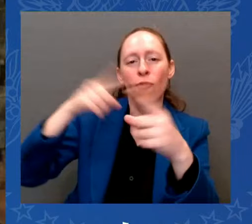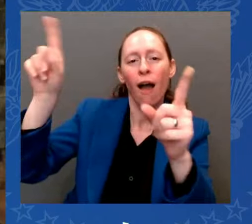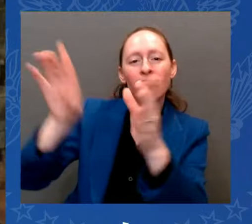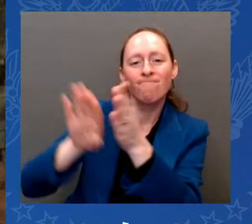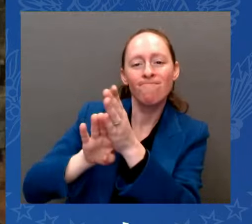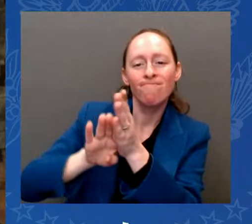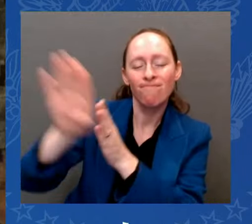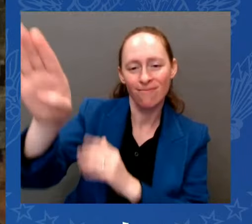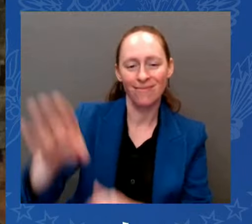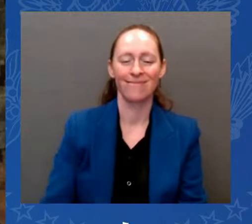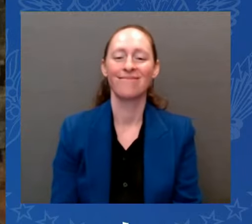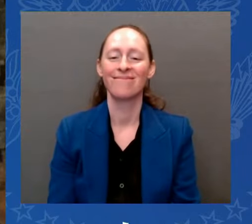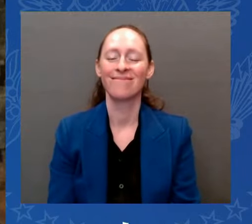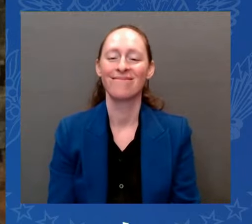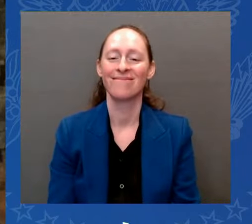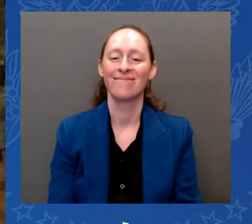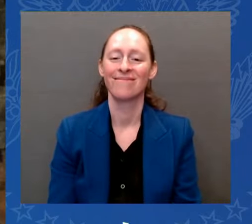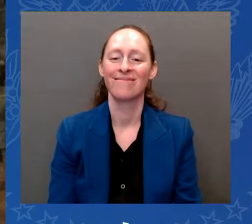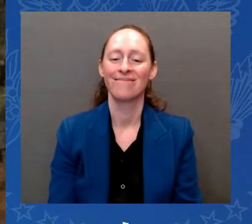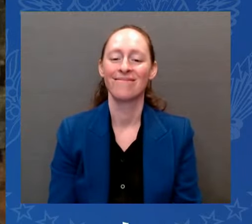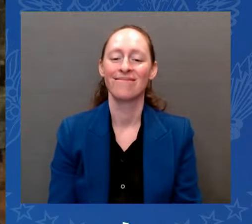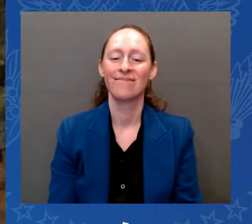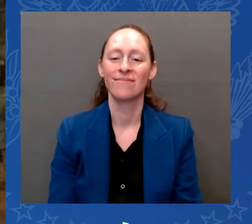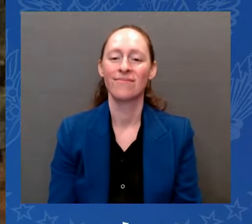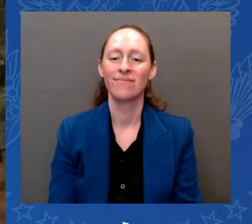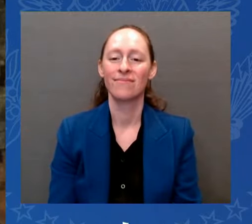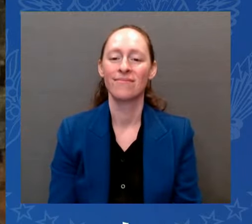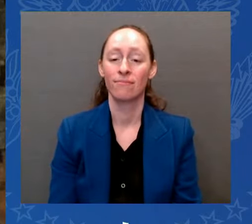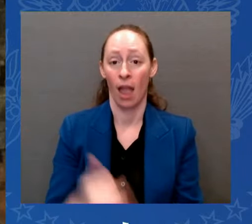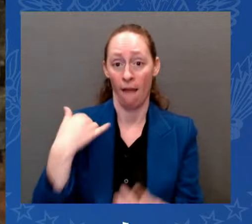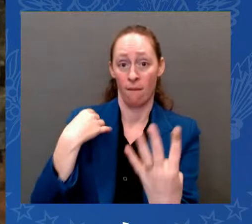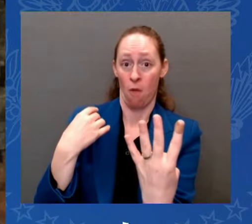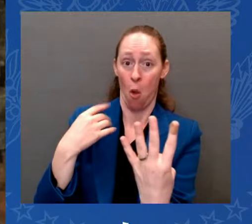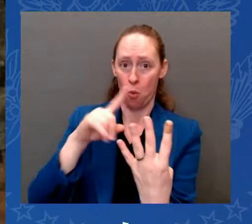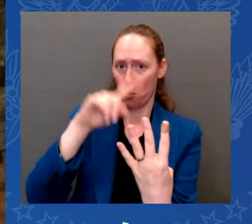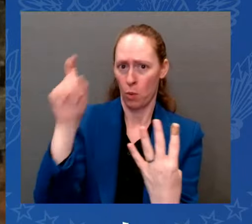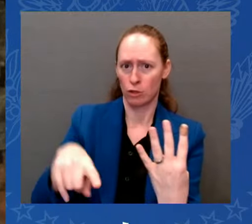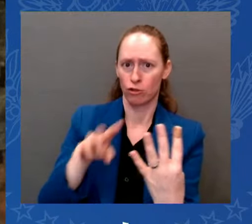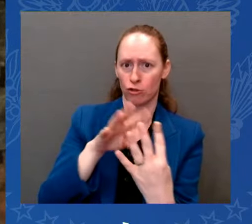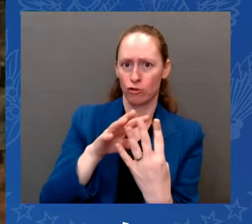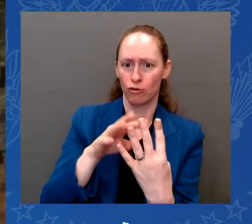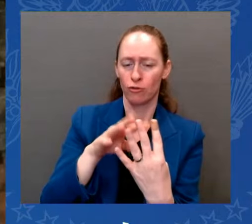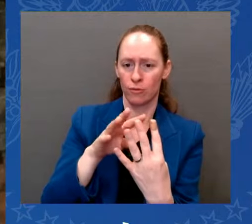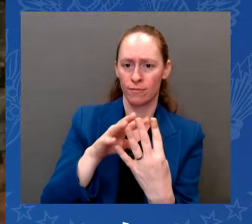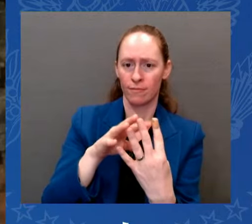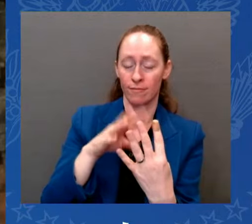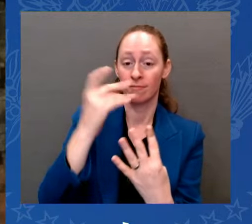I'll make that clear at the outset here. And -- so, Ken Thomas, Wall Street Journal.